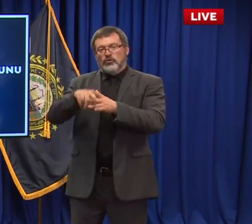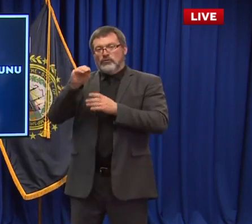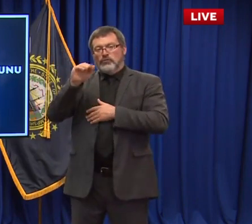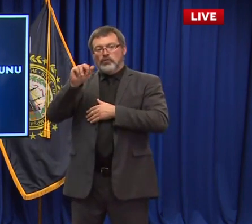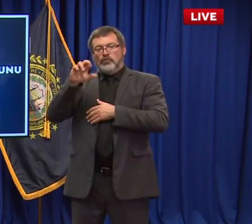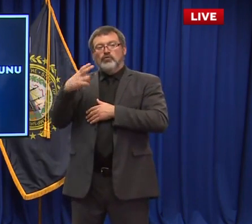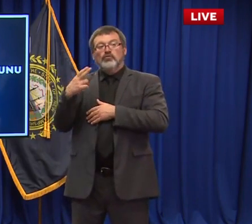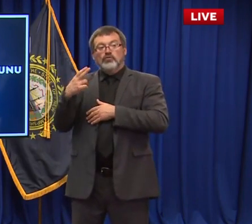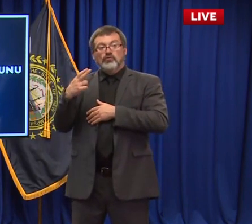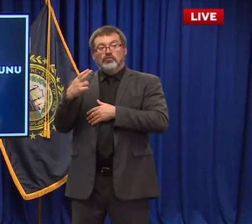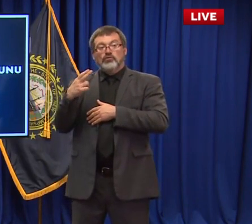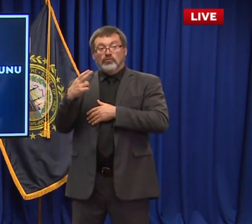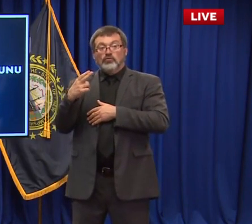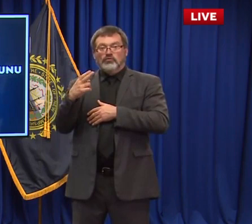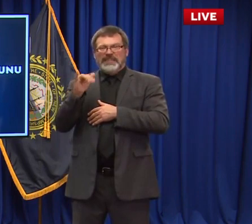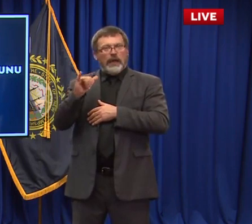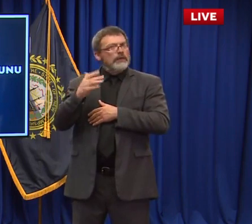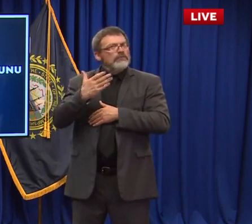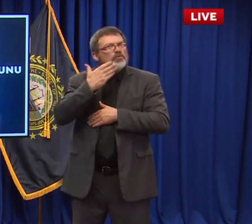IT REALLY IS GREAT NEWS.